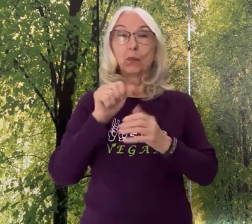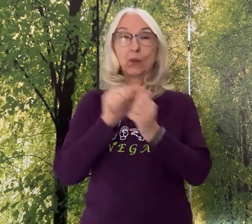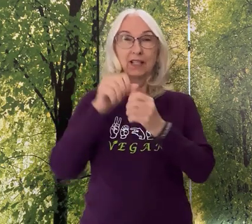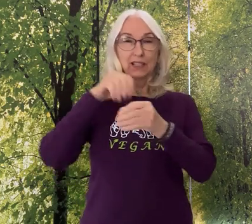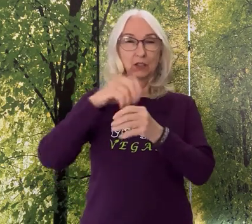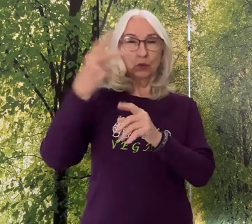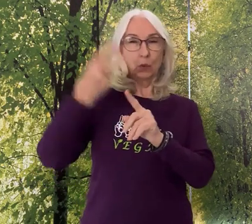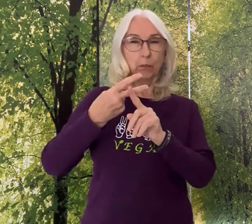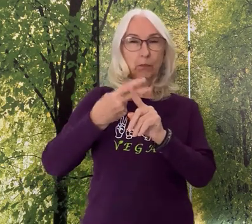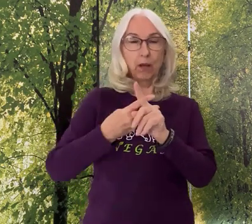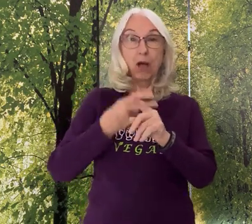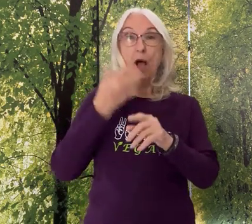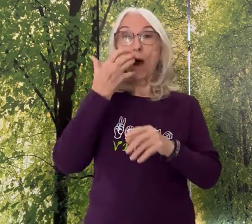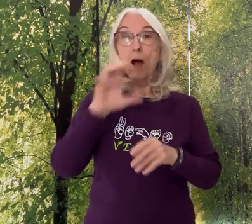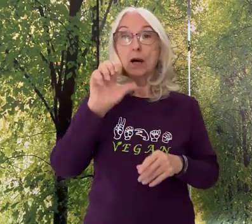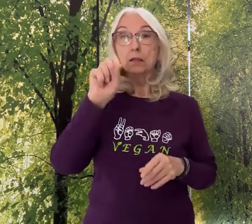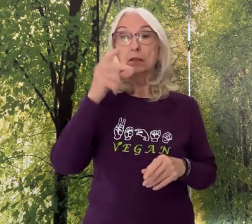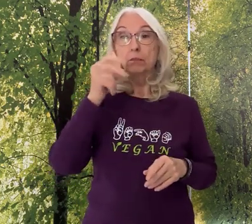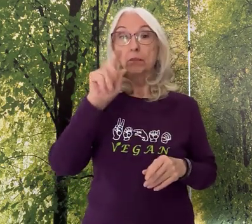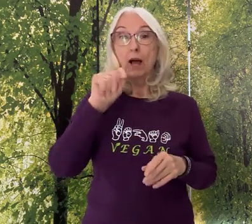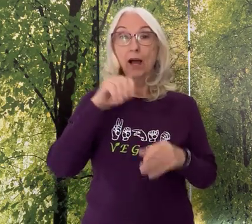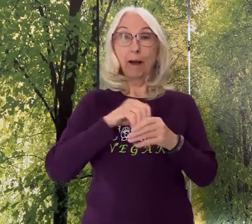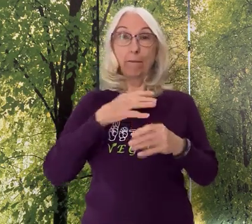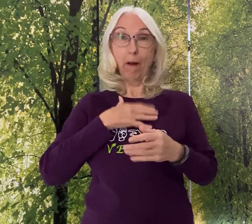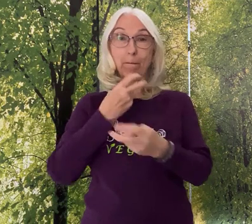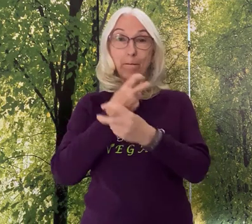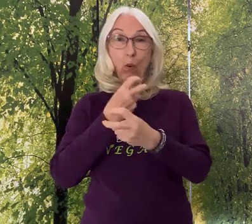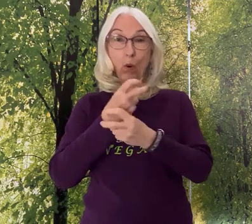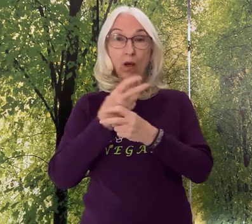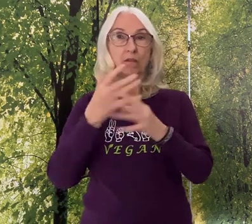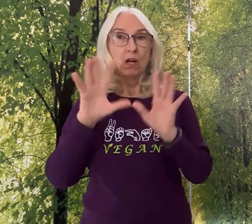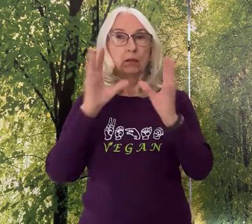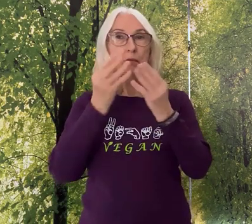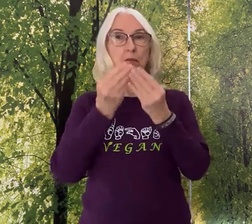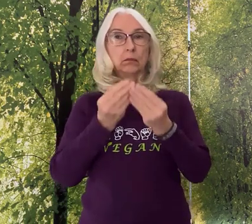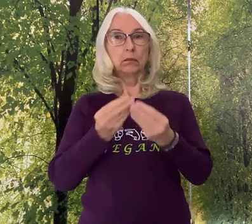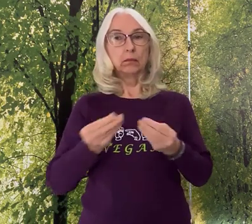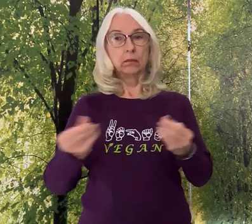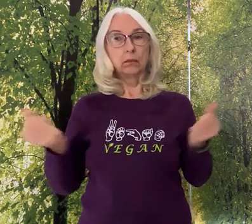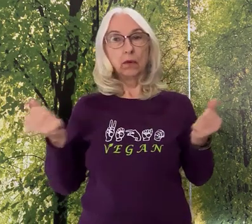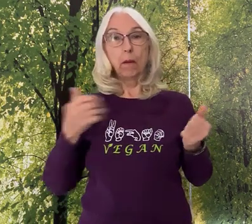Within two months, the hot spots in my bones began to fade.